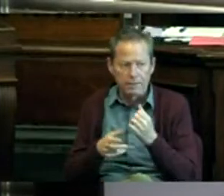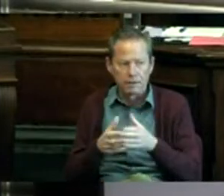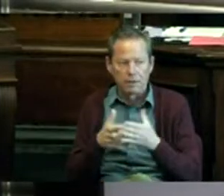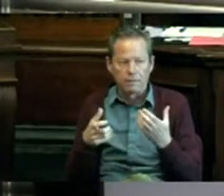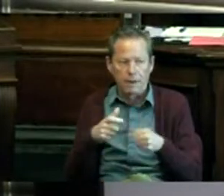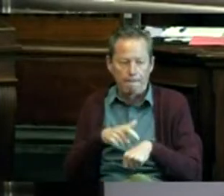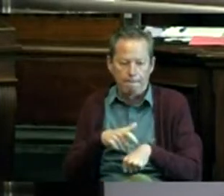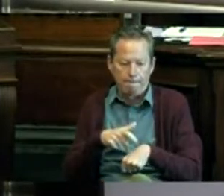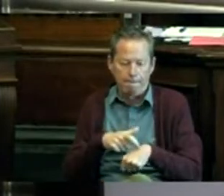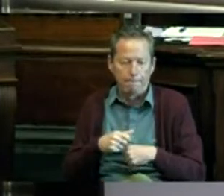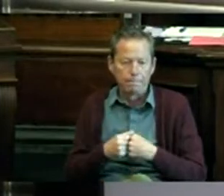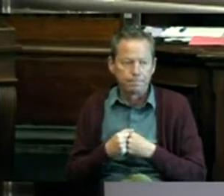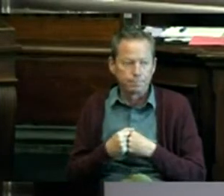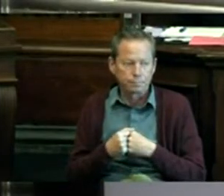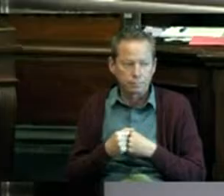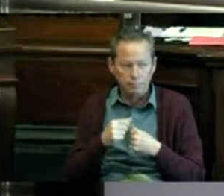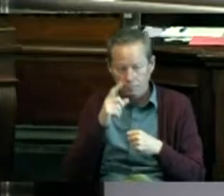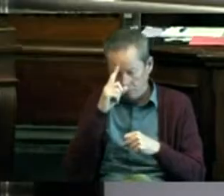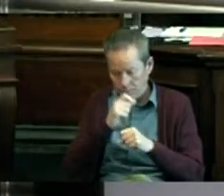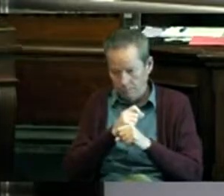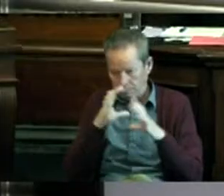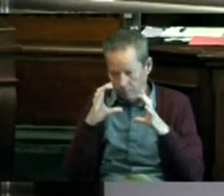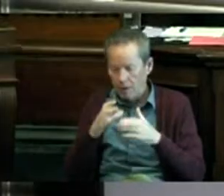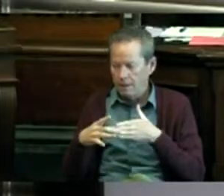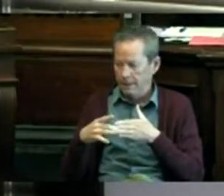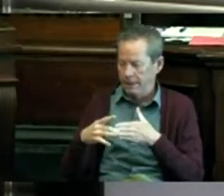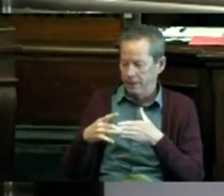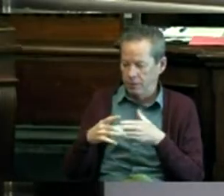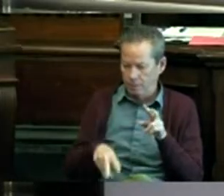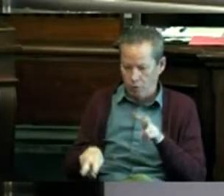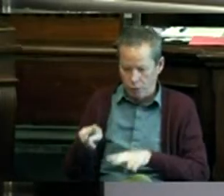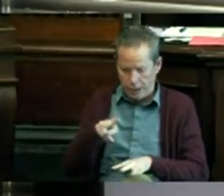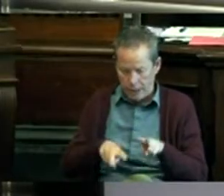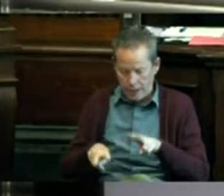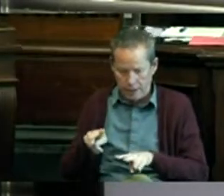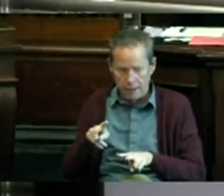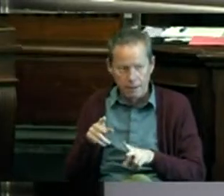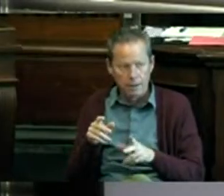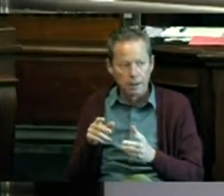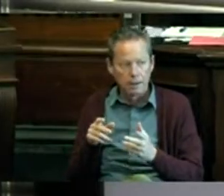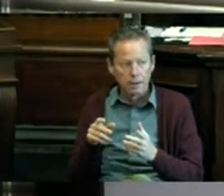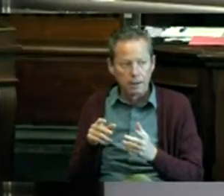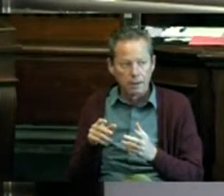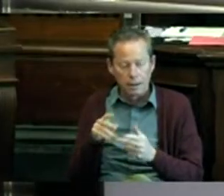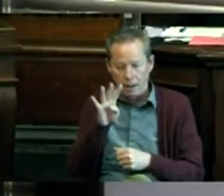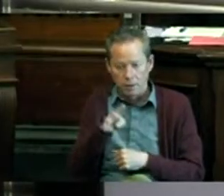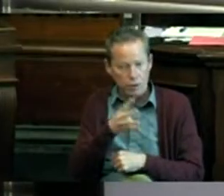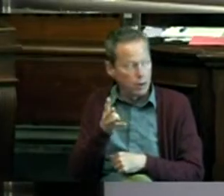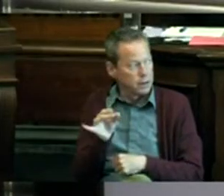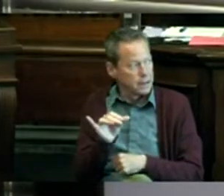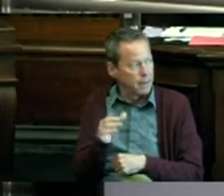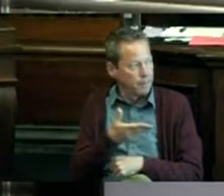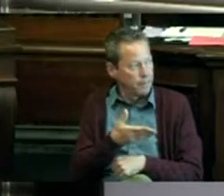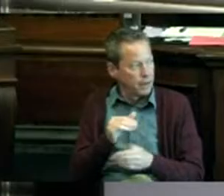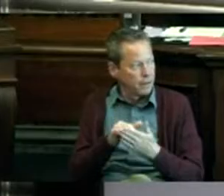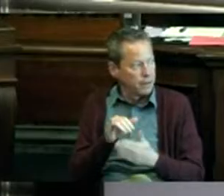proactive actions. How does that help? It saves a huge amount of